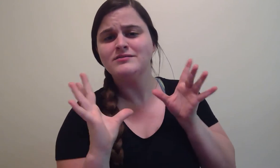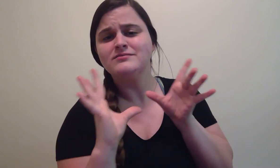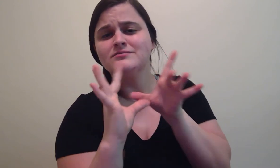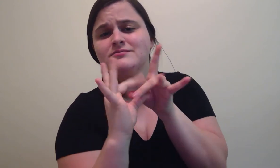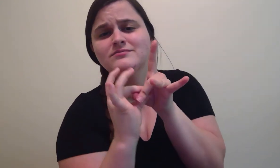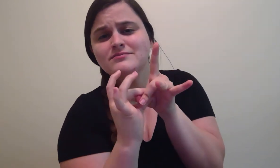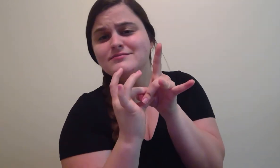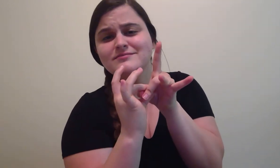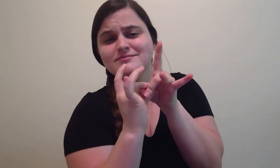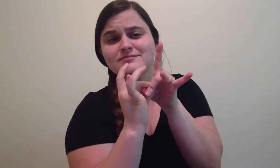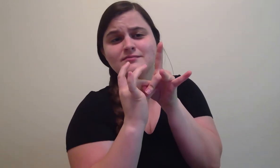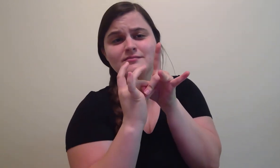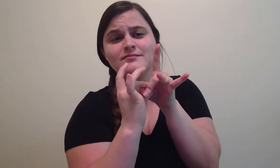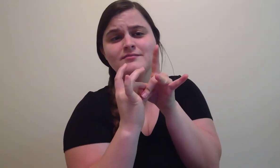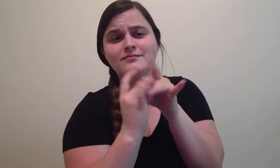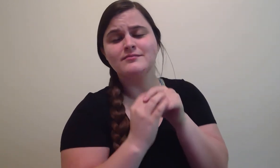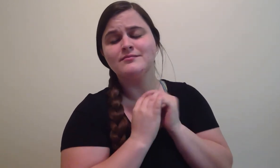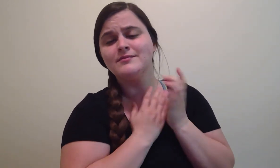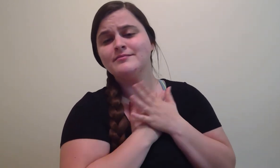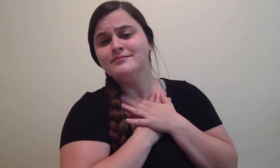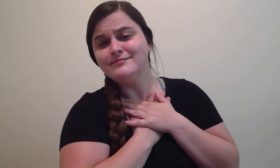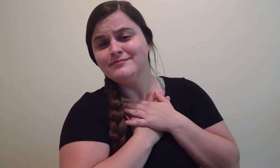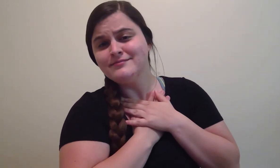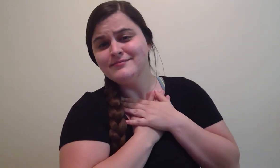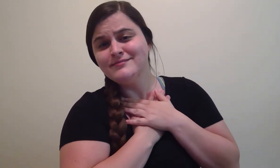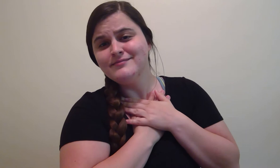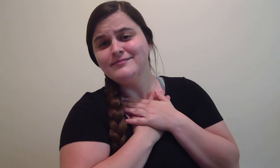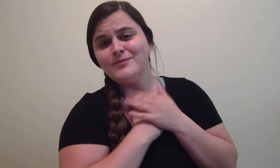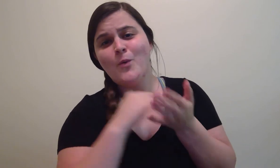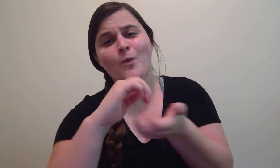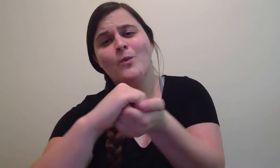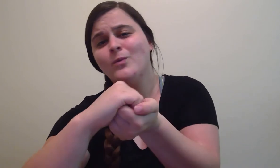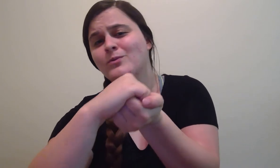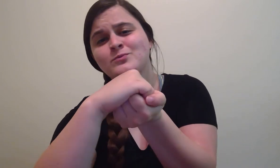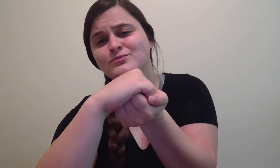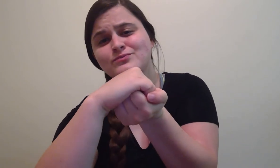They're connected to yours by some invisible physical force, and they hold you fast while the rest of the world